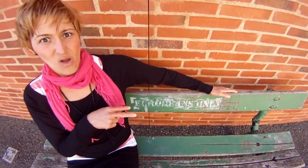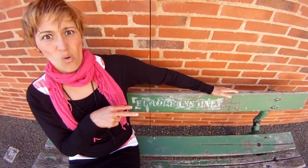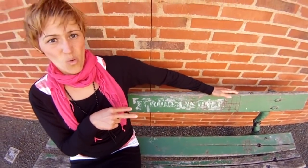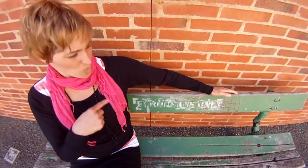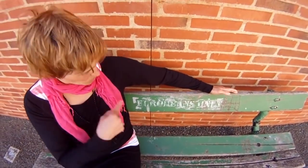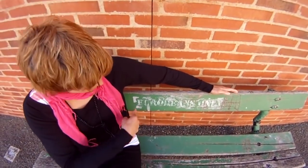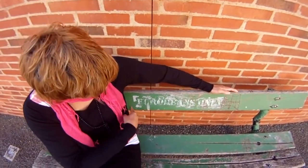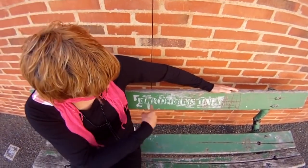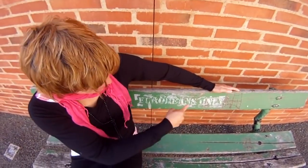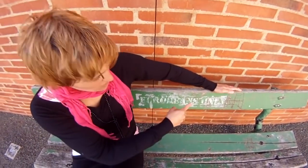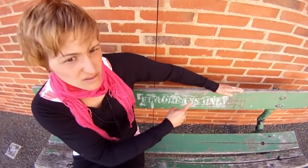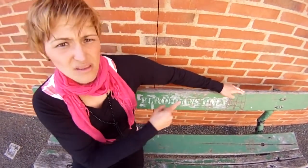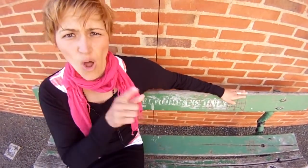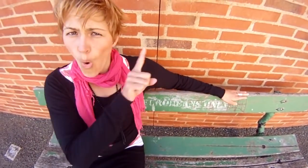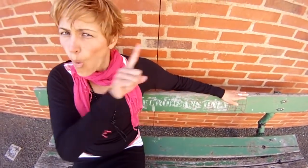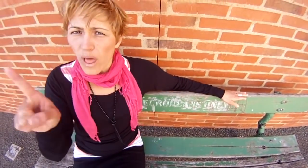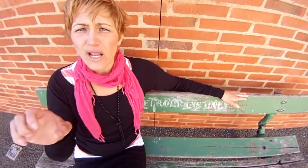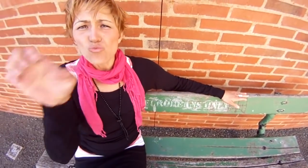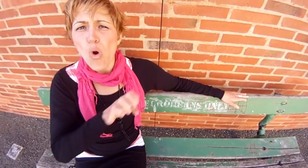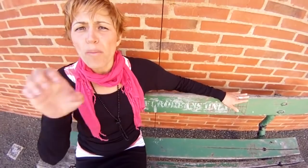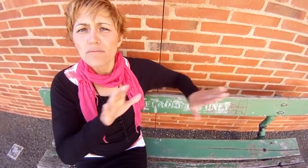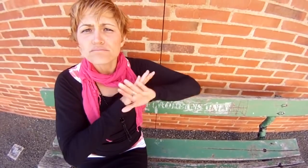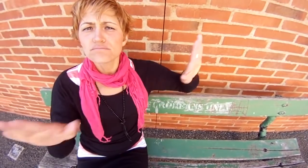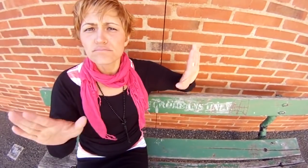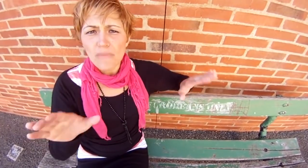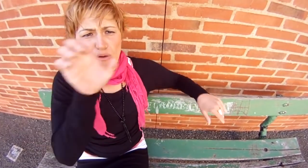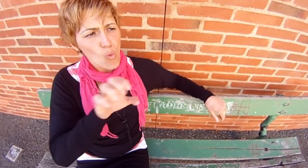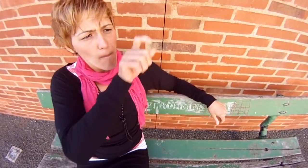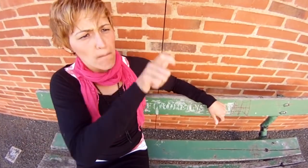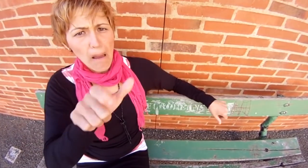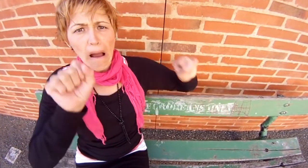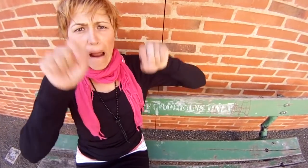Here I am, sitting on a bench that